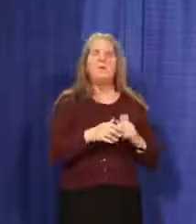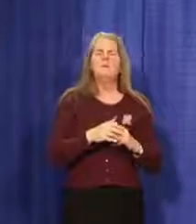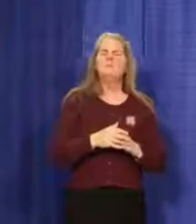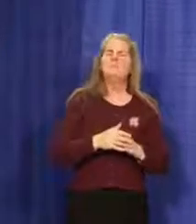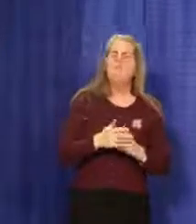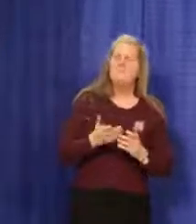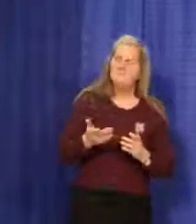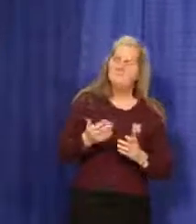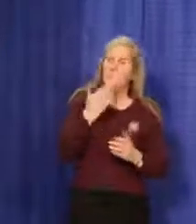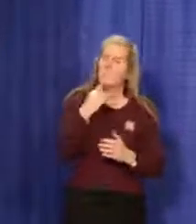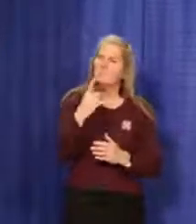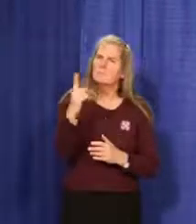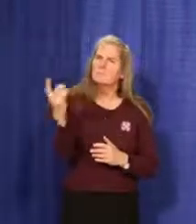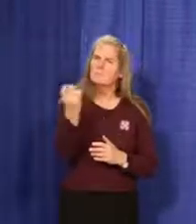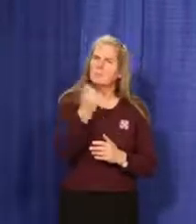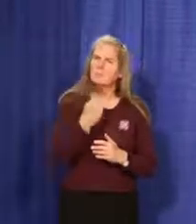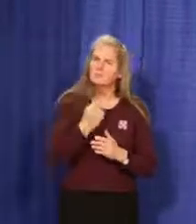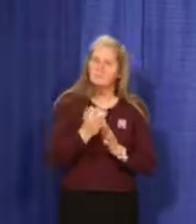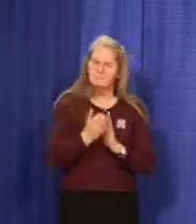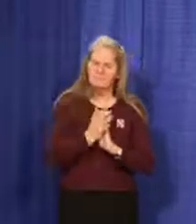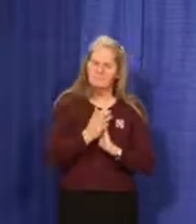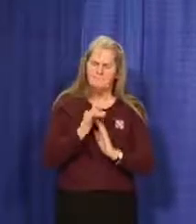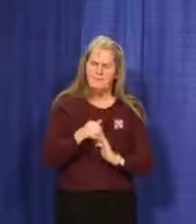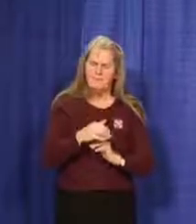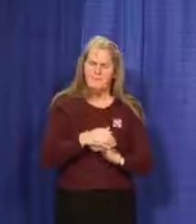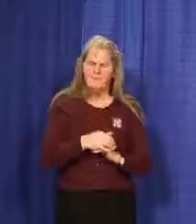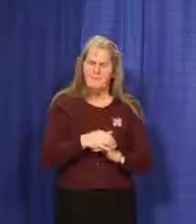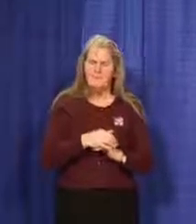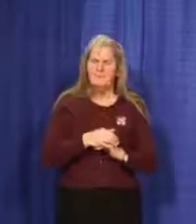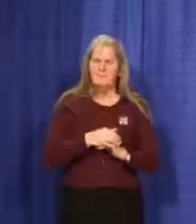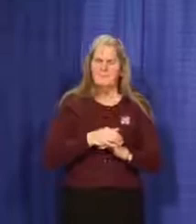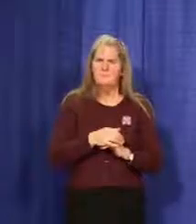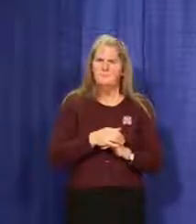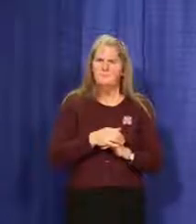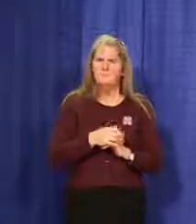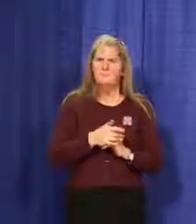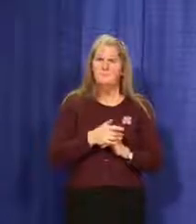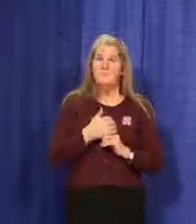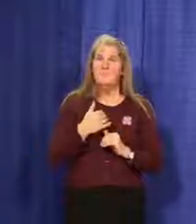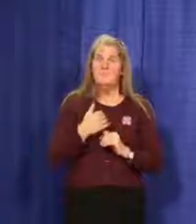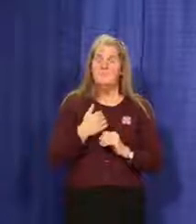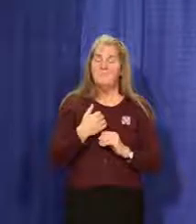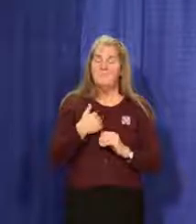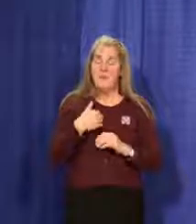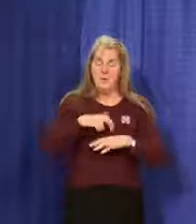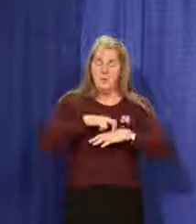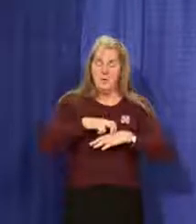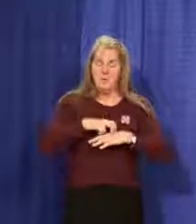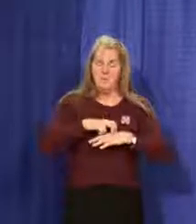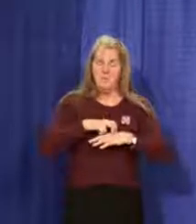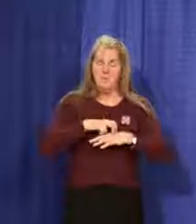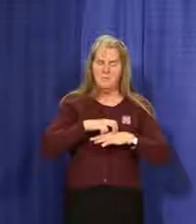can that be helped? It is a good question, and does it make me nervous?